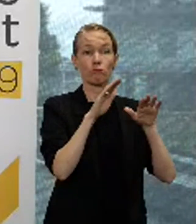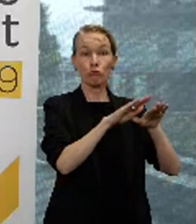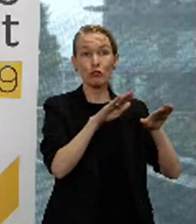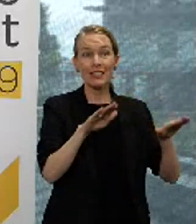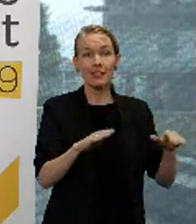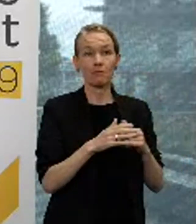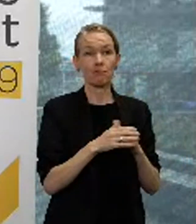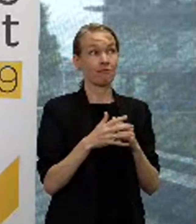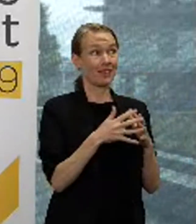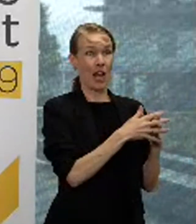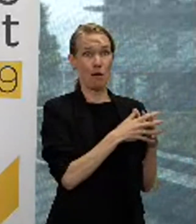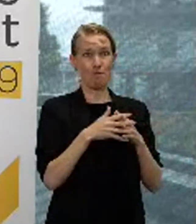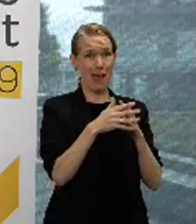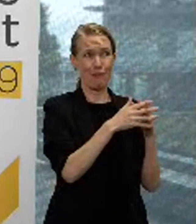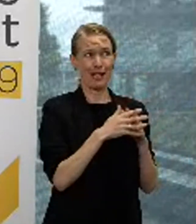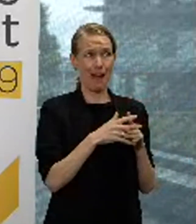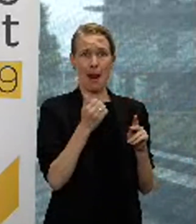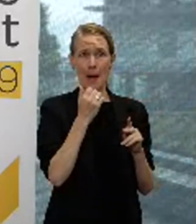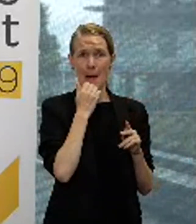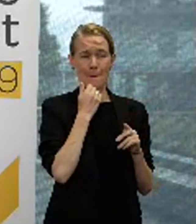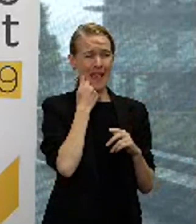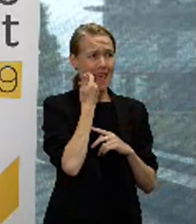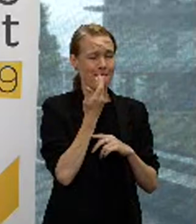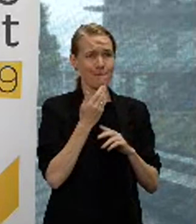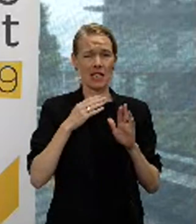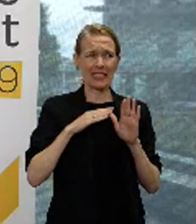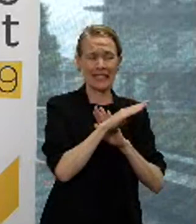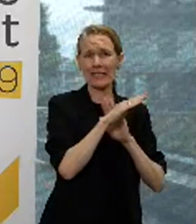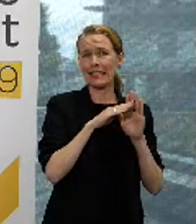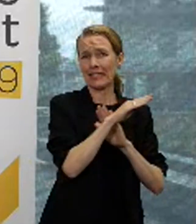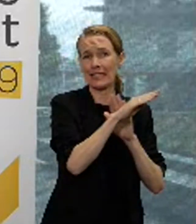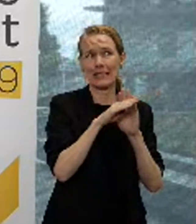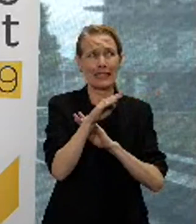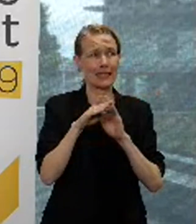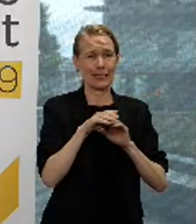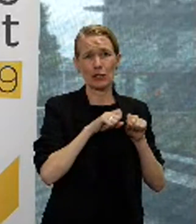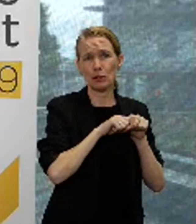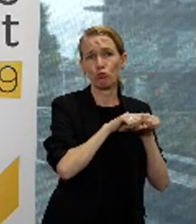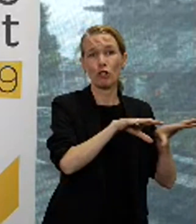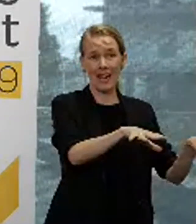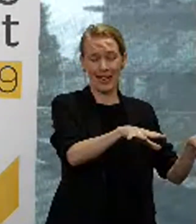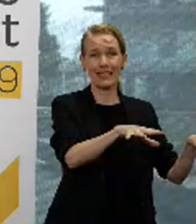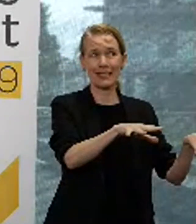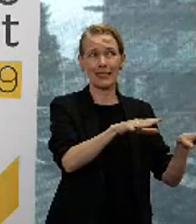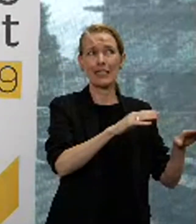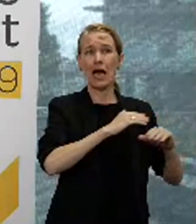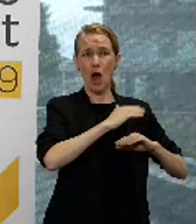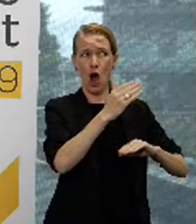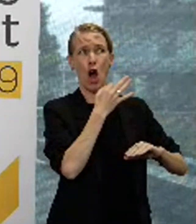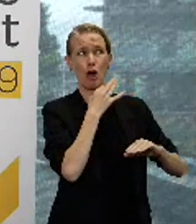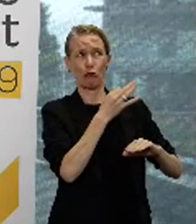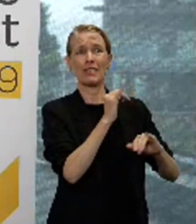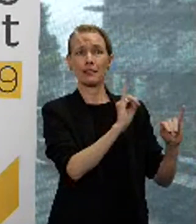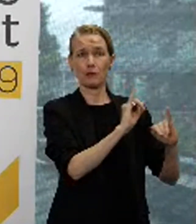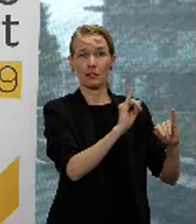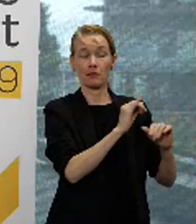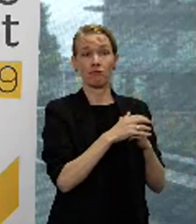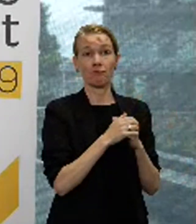the virus is spreading and increasing through those communities, and they are particularly in the UK and many European countries